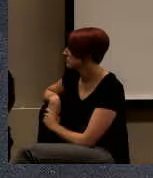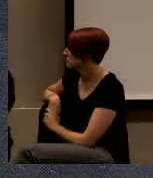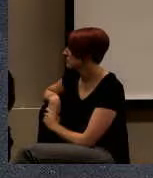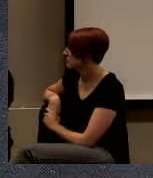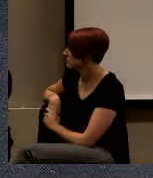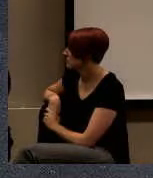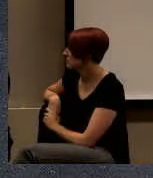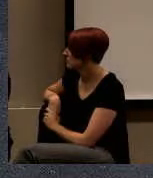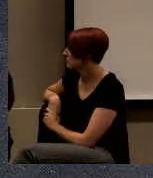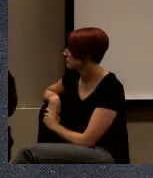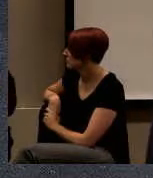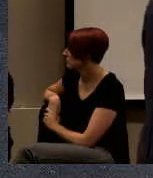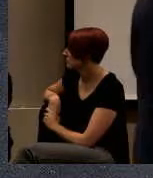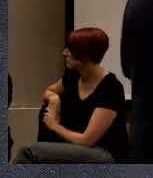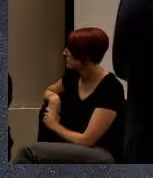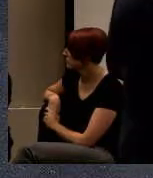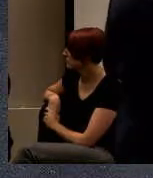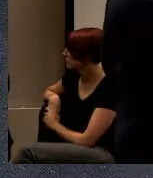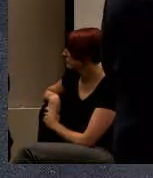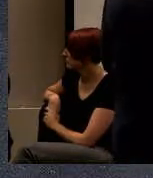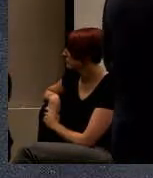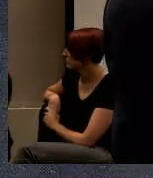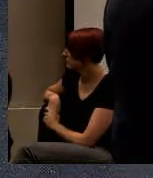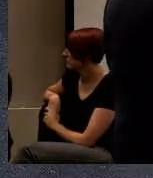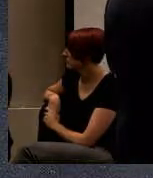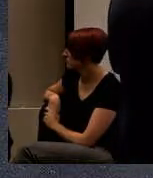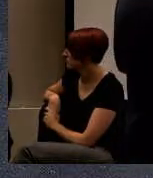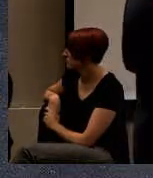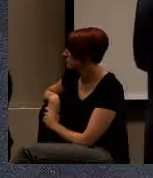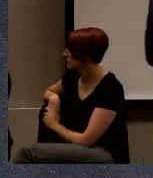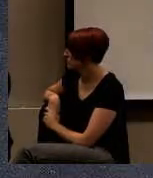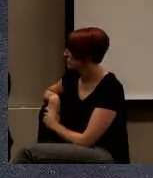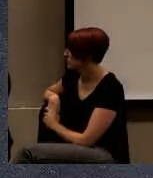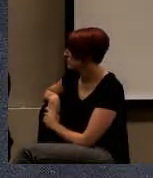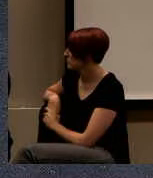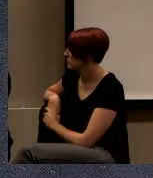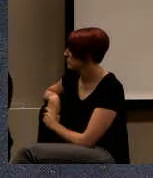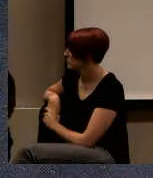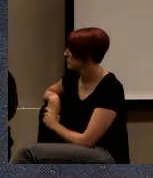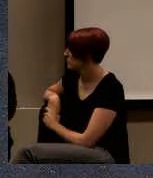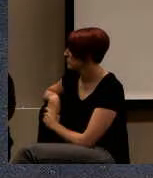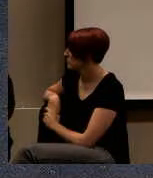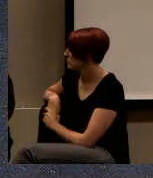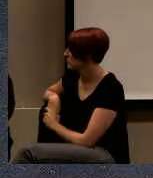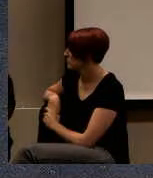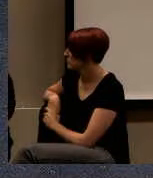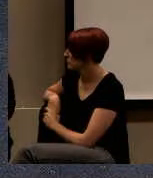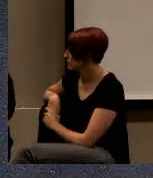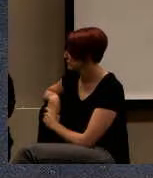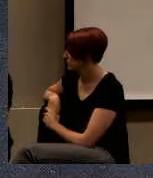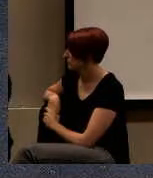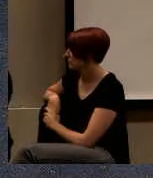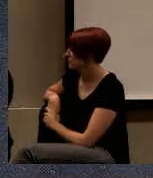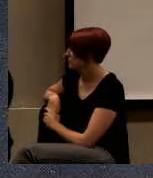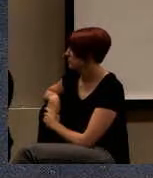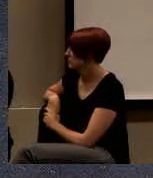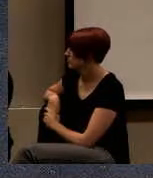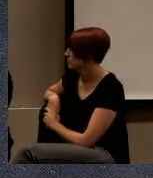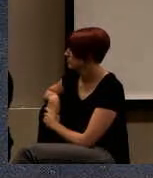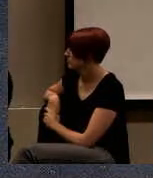important that issue of medications really is. And then obviously medication use increases with age.